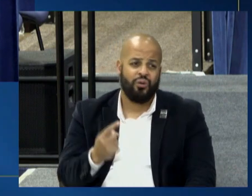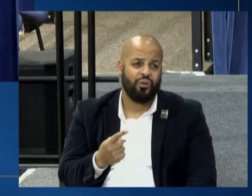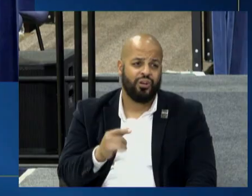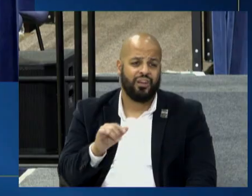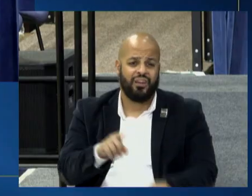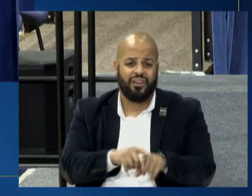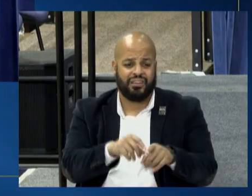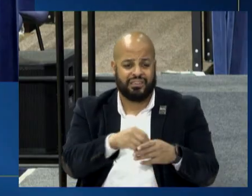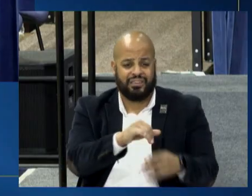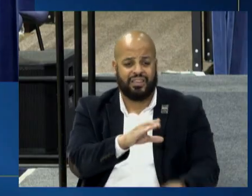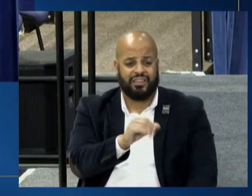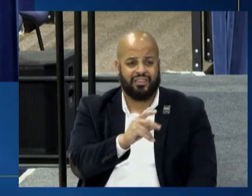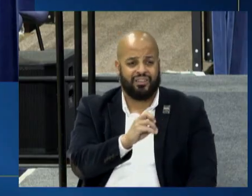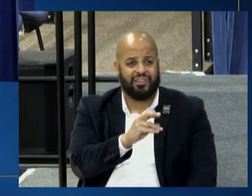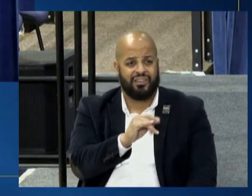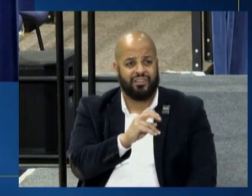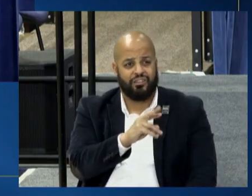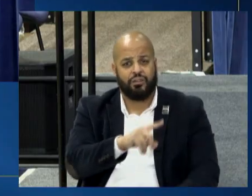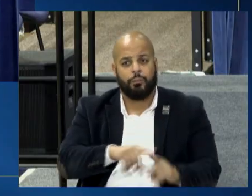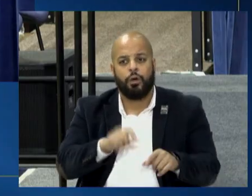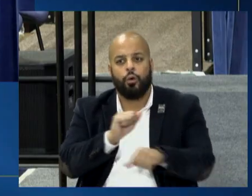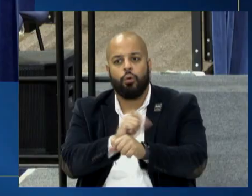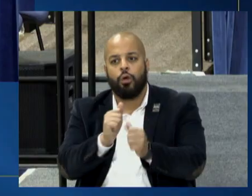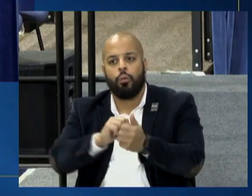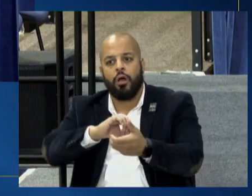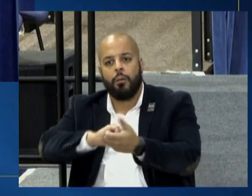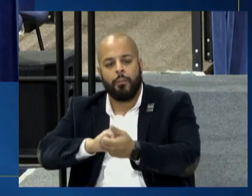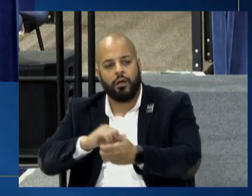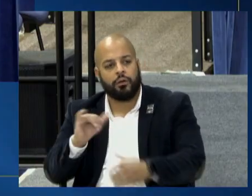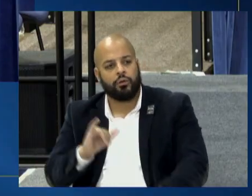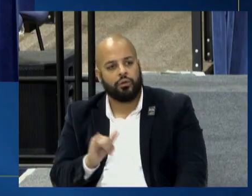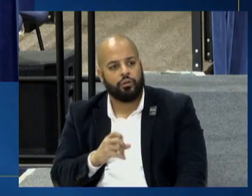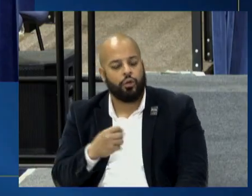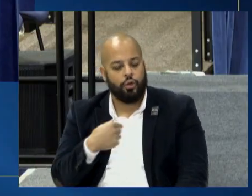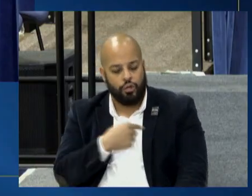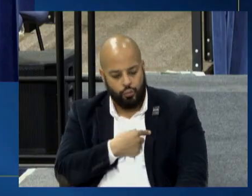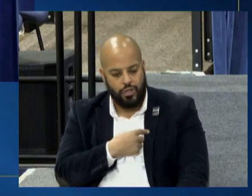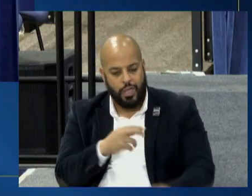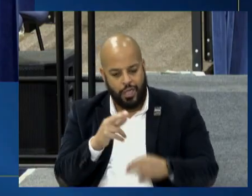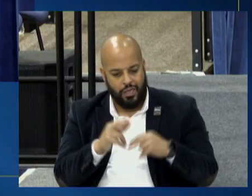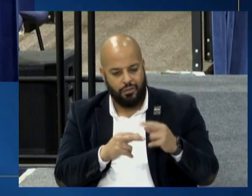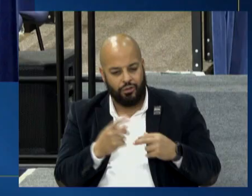but working in partnership with industry. So, as we're building something, if it is relevant